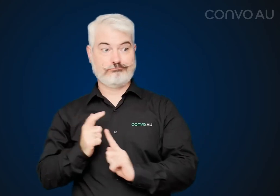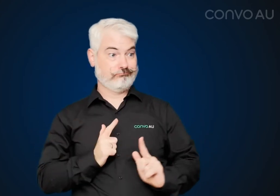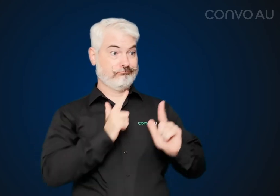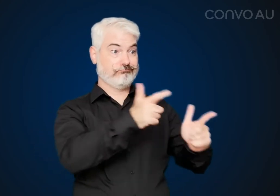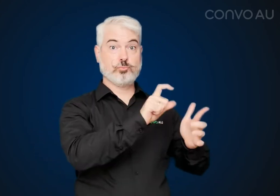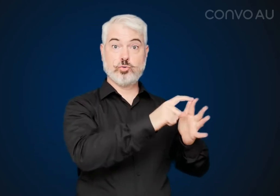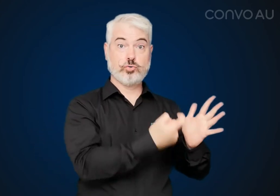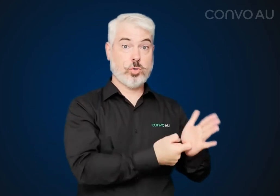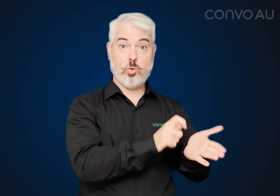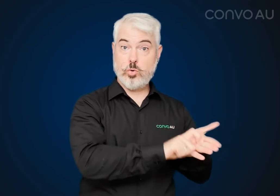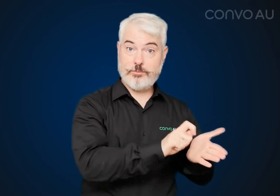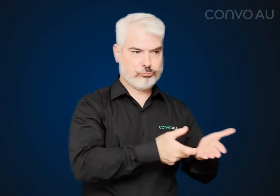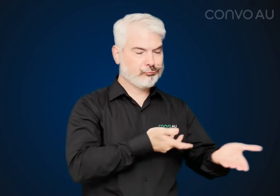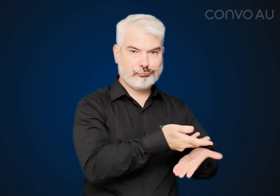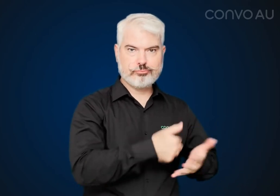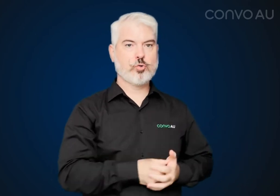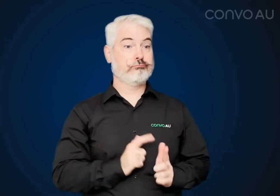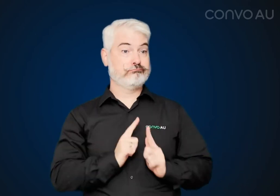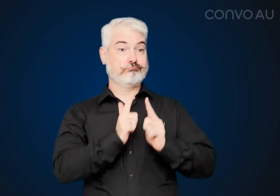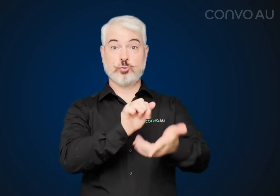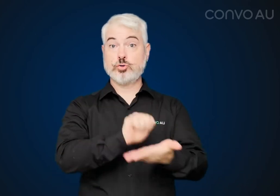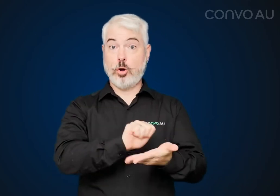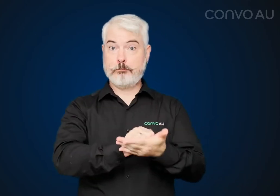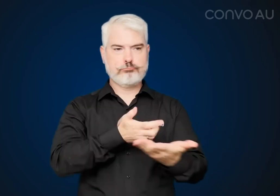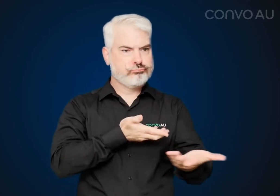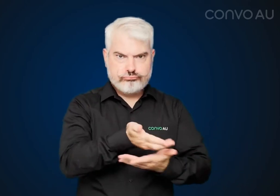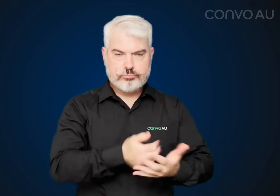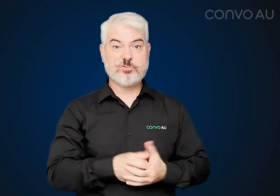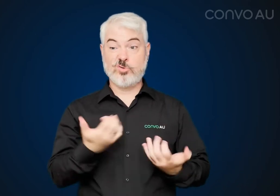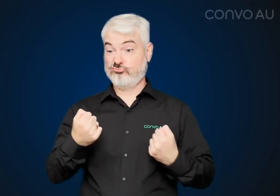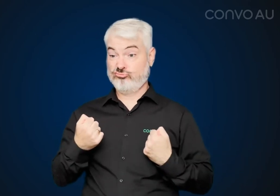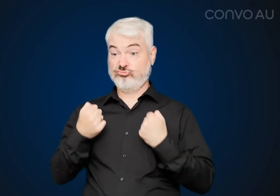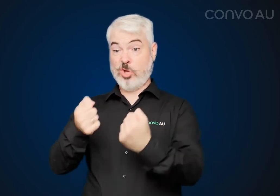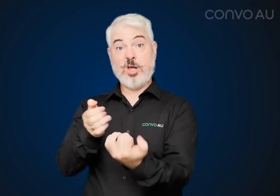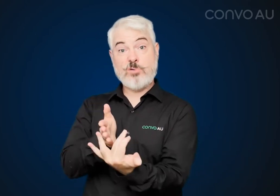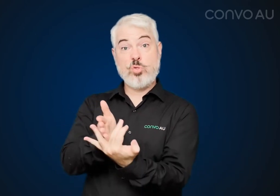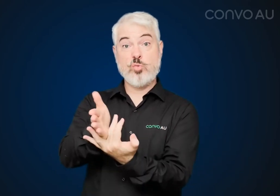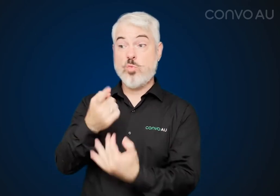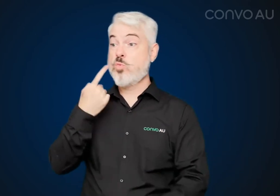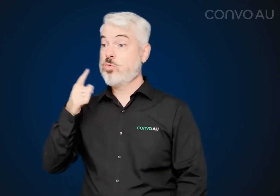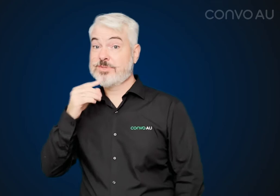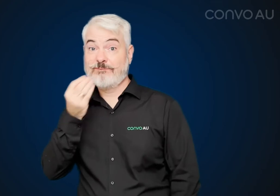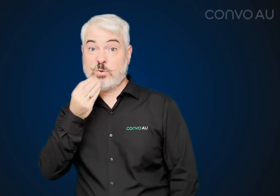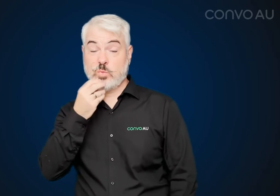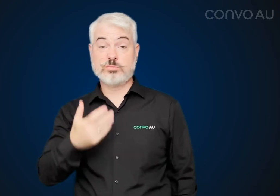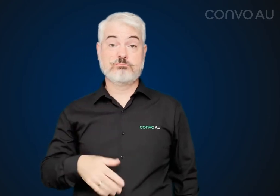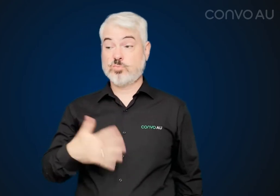Our services have been used in doctor offices, in shops, ordering from the drive thru,